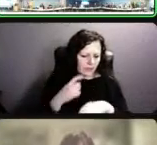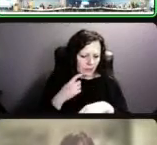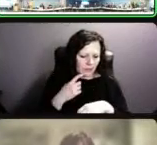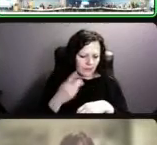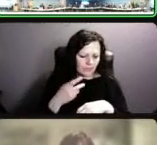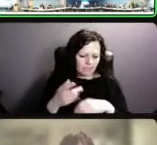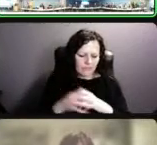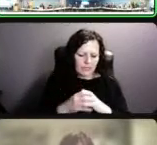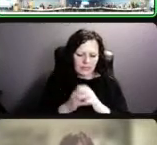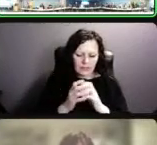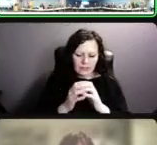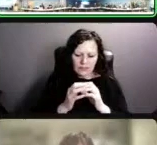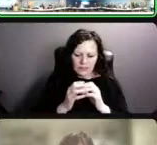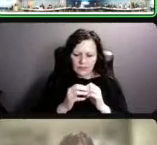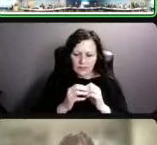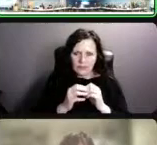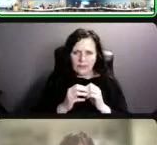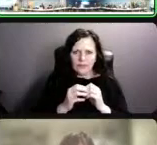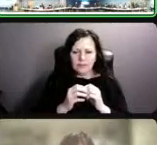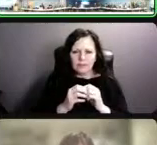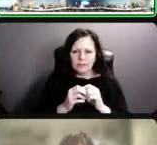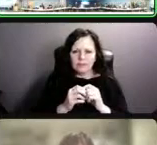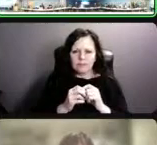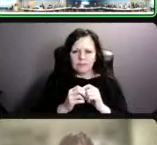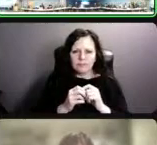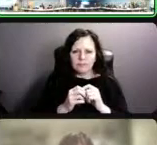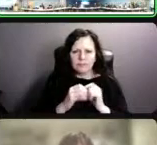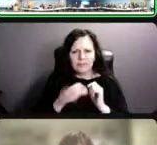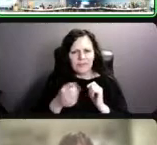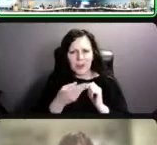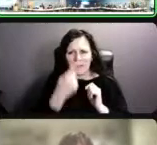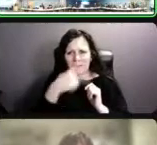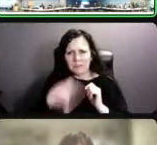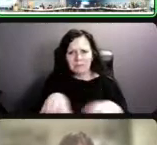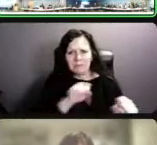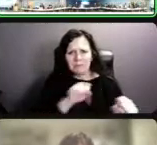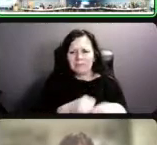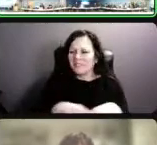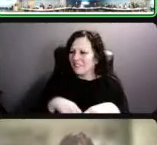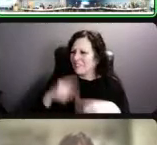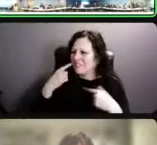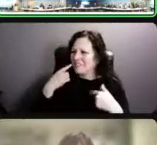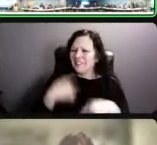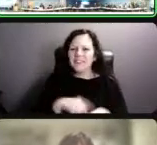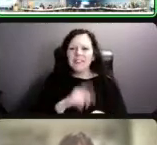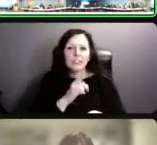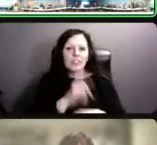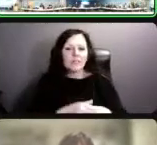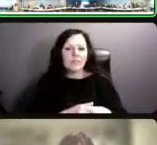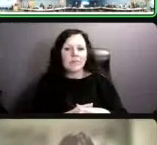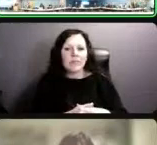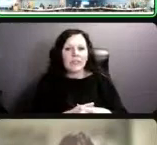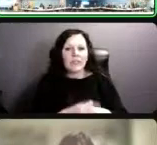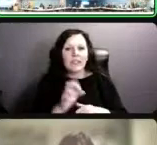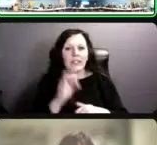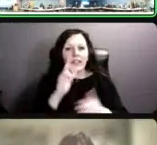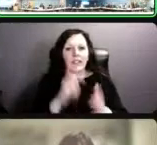THERE'S ALSO SOME OF IT'S